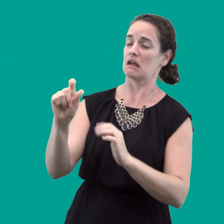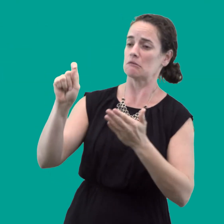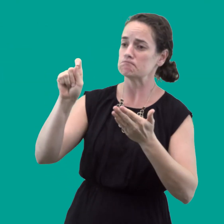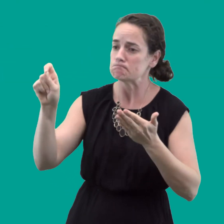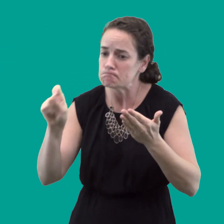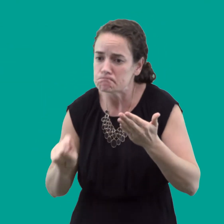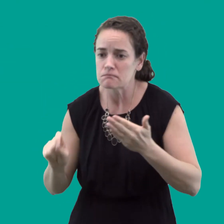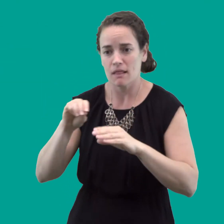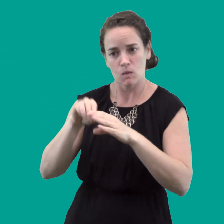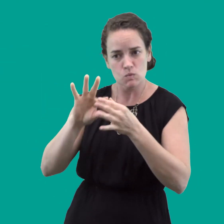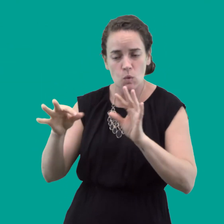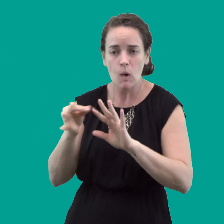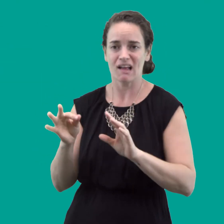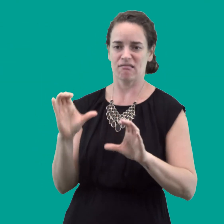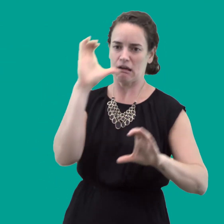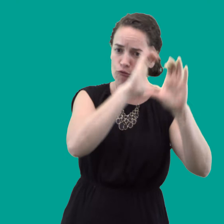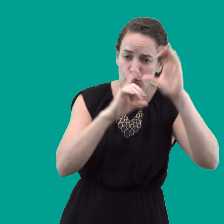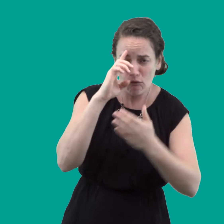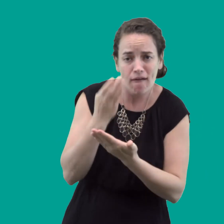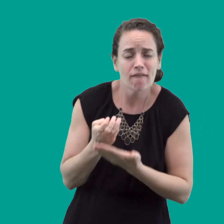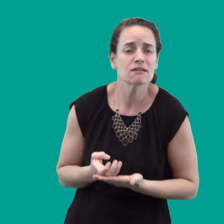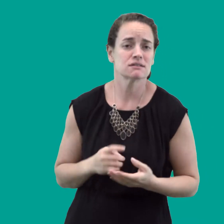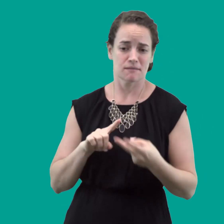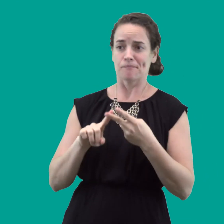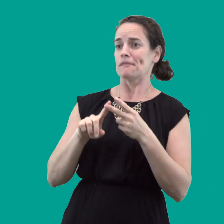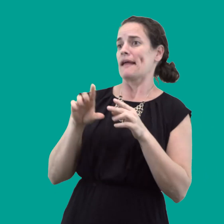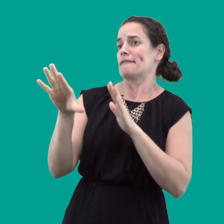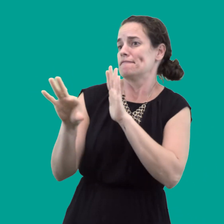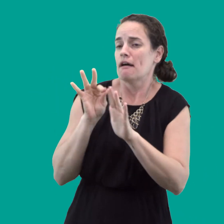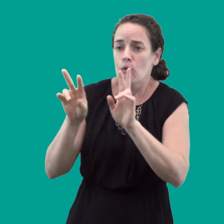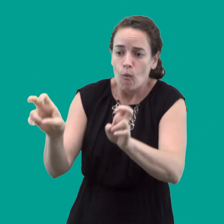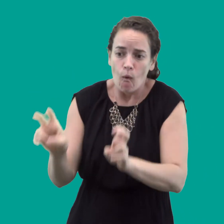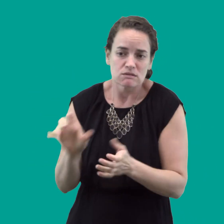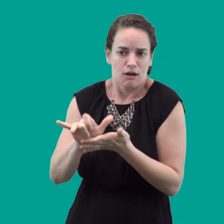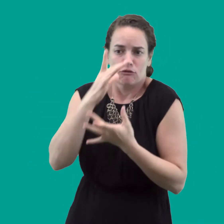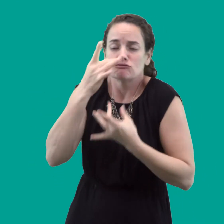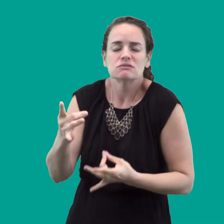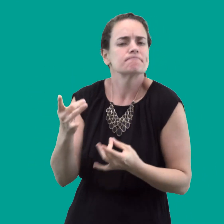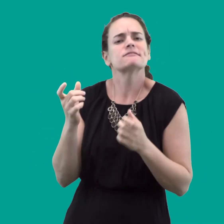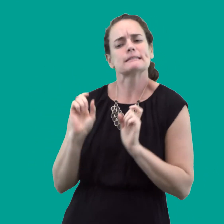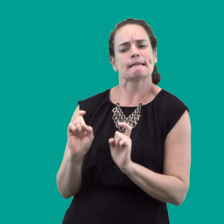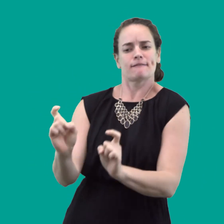They can write in the story, look-for evidence, or find quotes that are interesting.